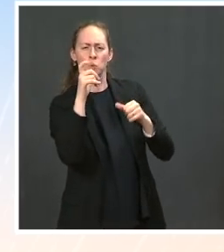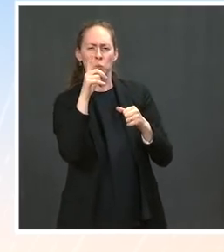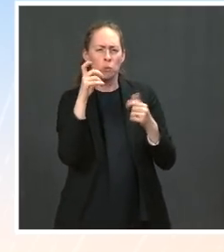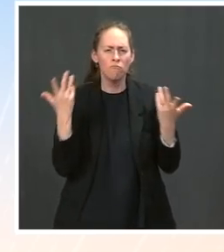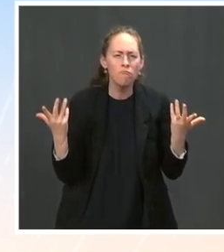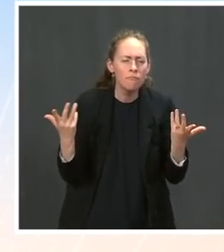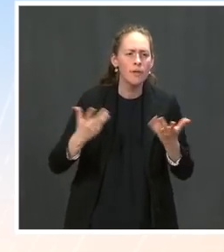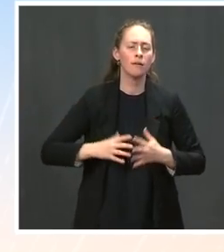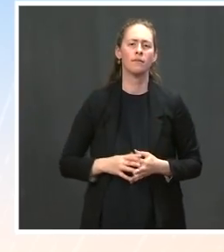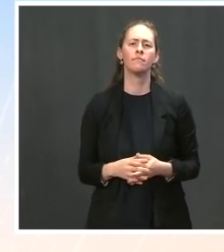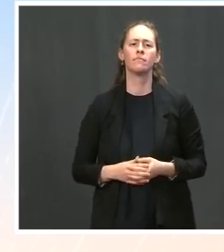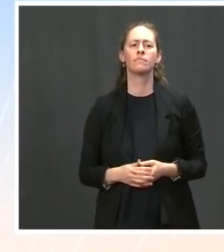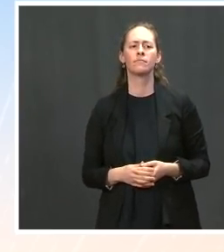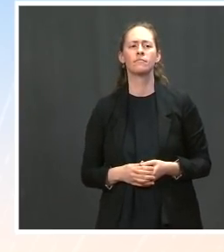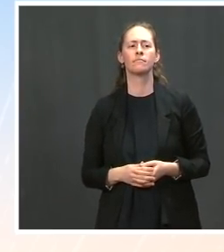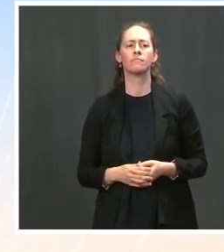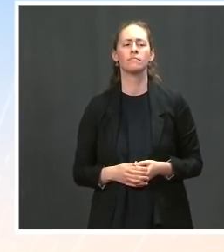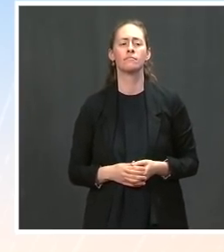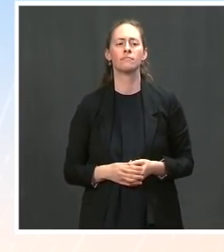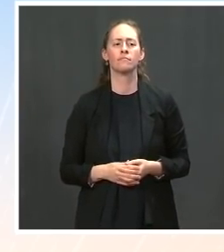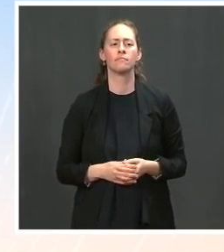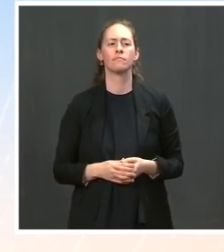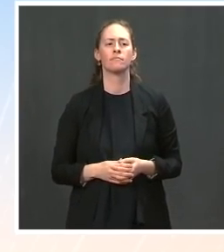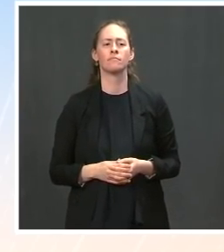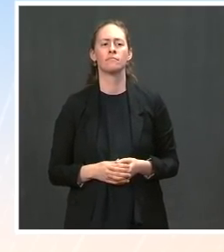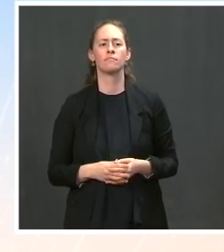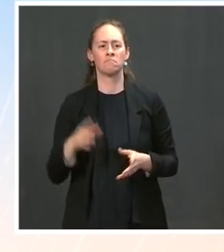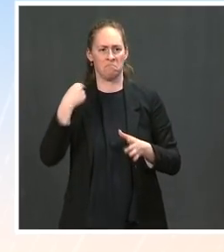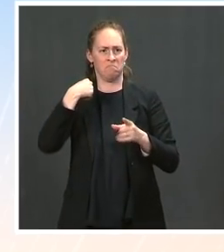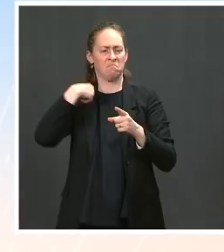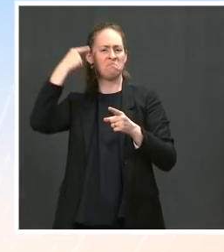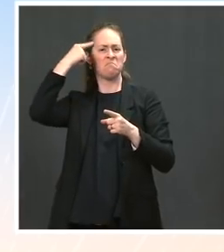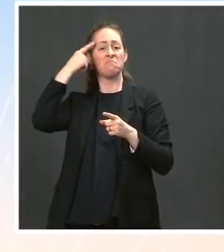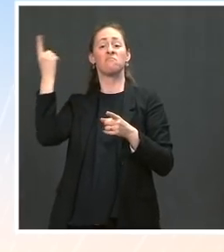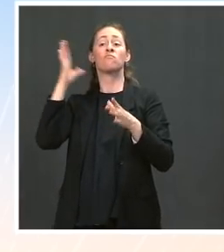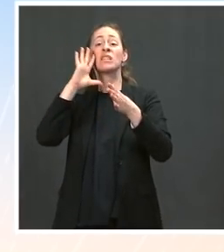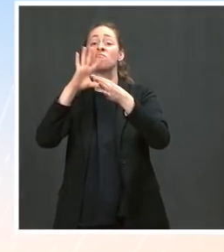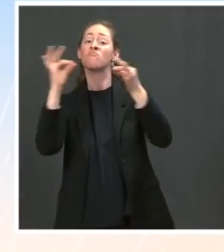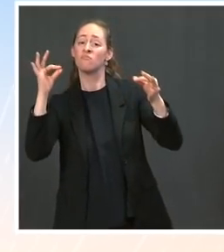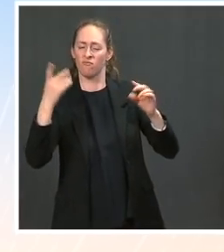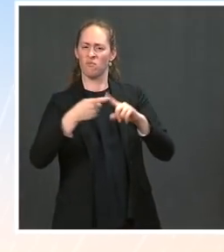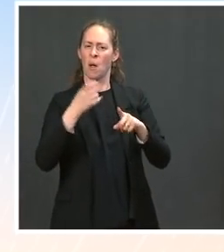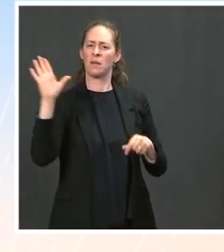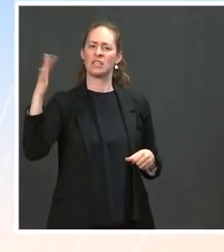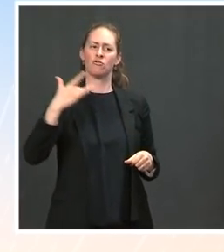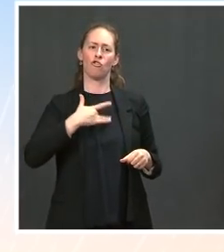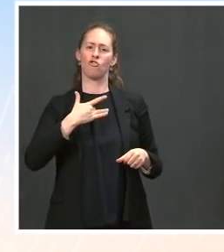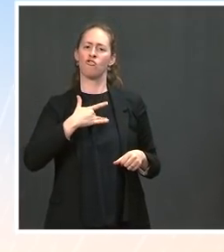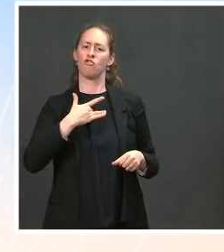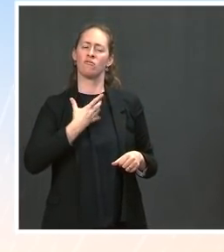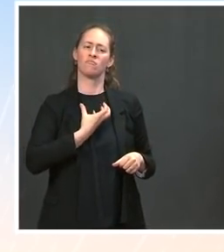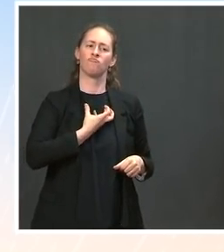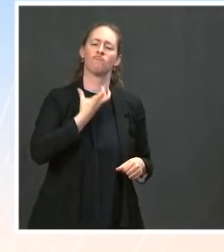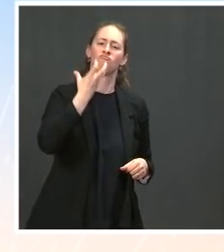Ms. Psaki: You know, I think that's something that will come from the President's heart, and he will be prepared to speak to it in some form or another -- I don't want to get ahead